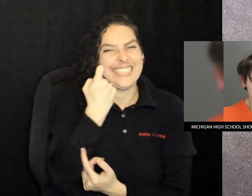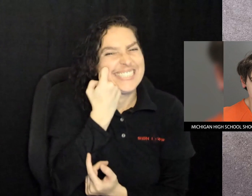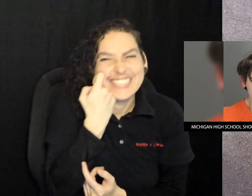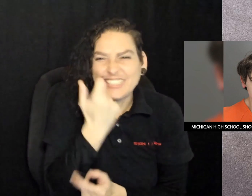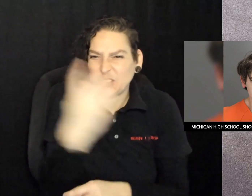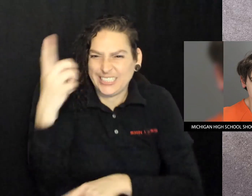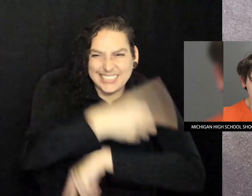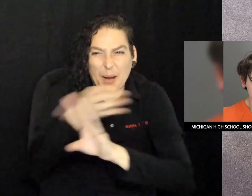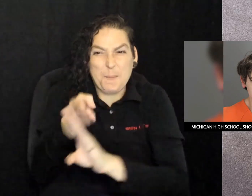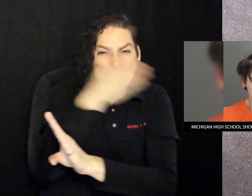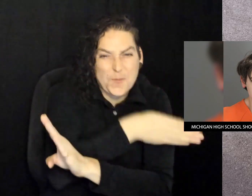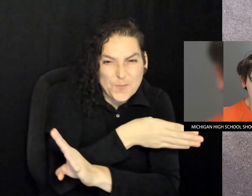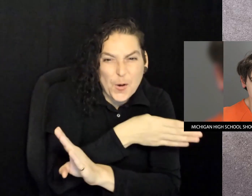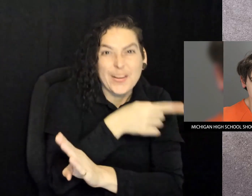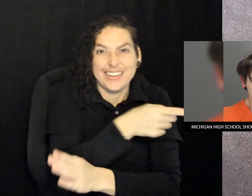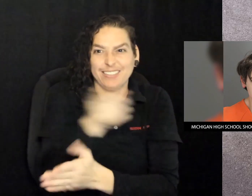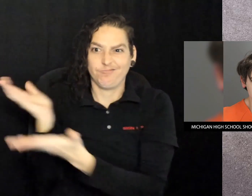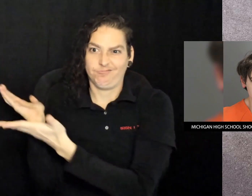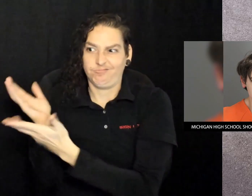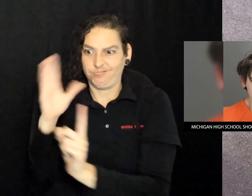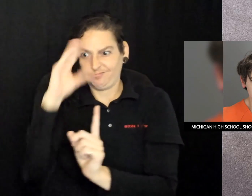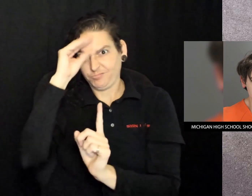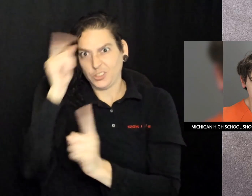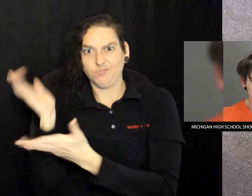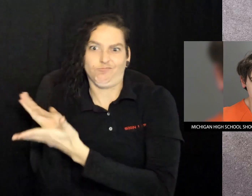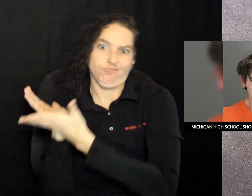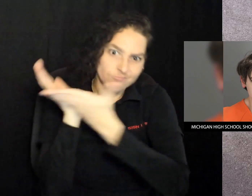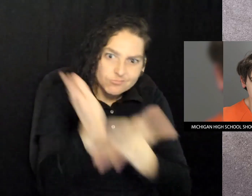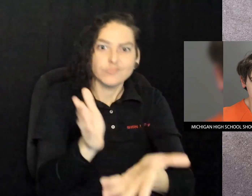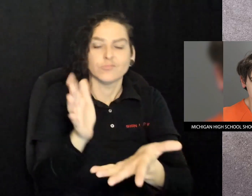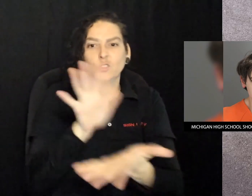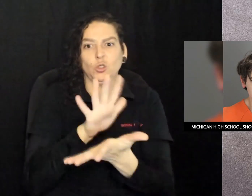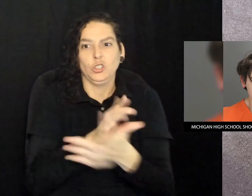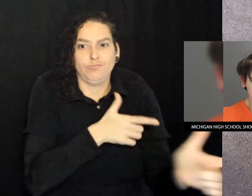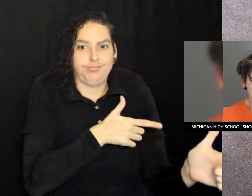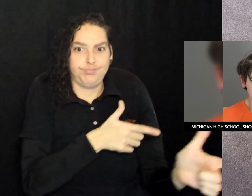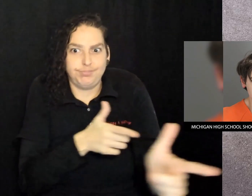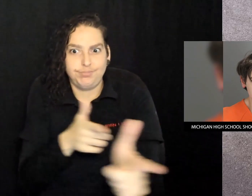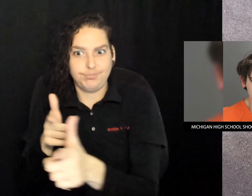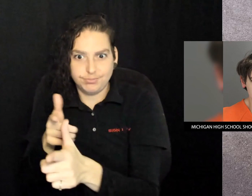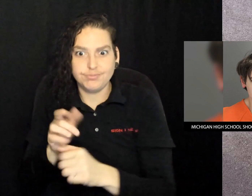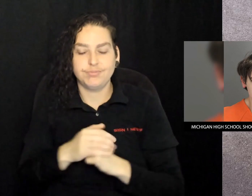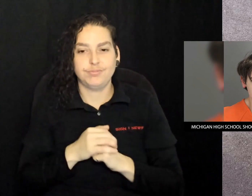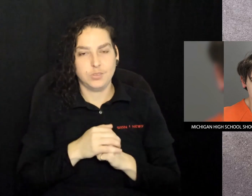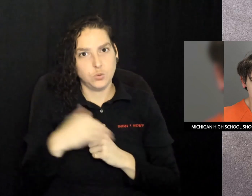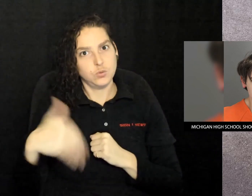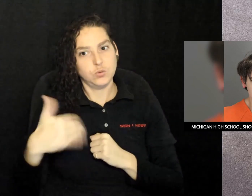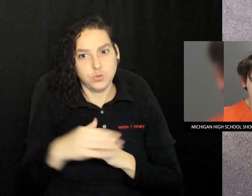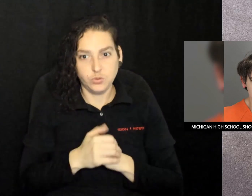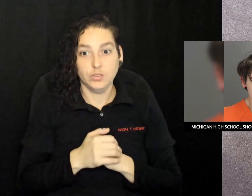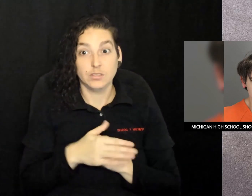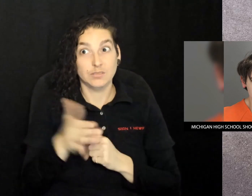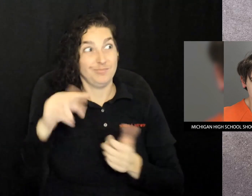and he brought with him a gun allegedly purchased by his father just days before the incident